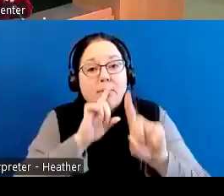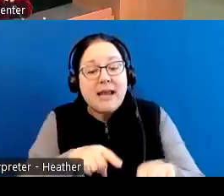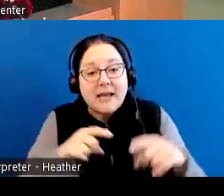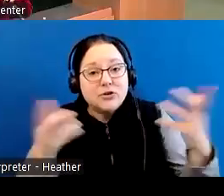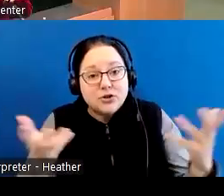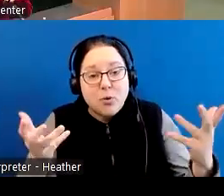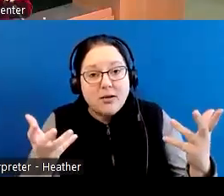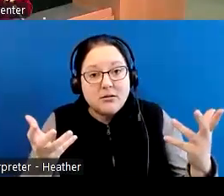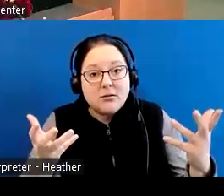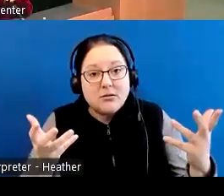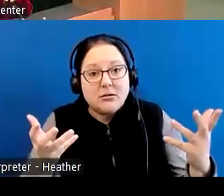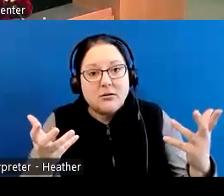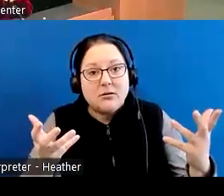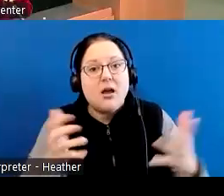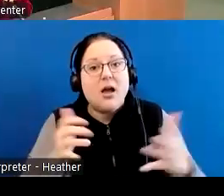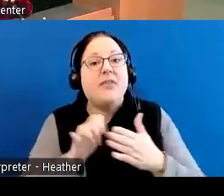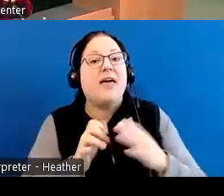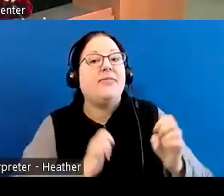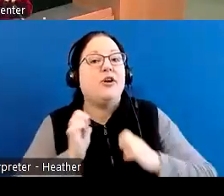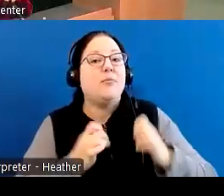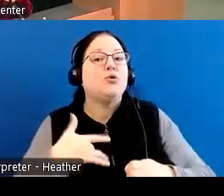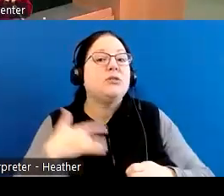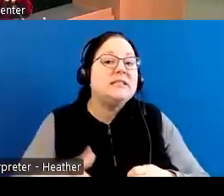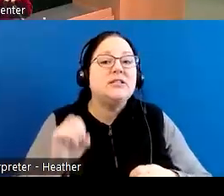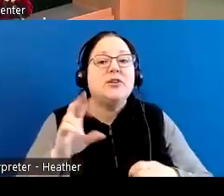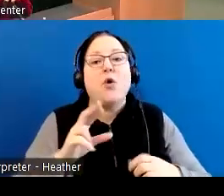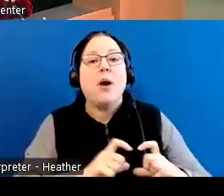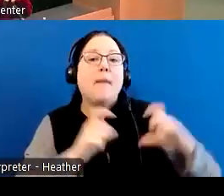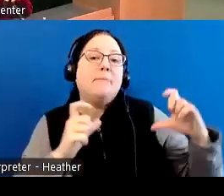says that they're emotionally sensitive, they have a big heart, they're an empath. That became